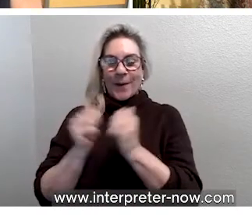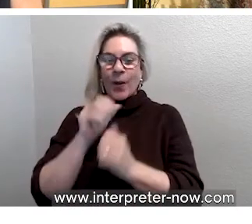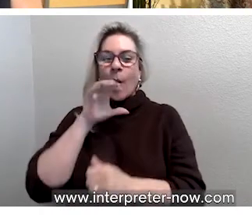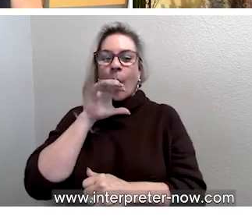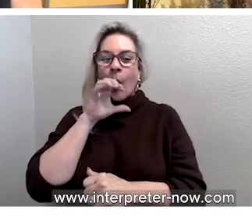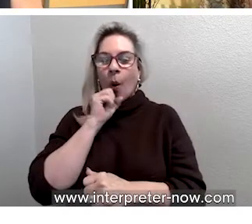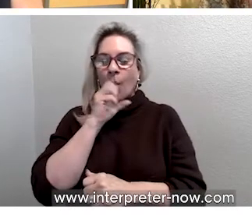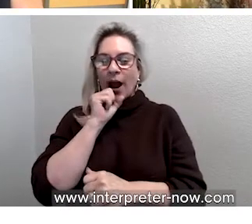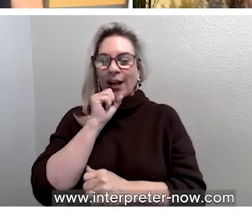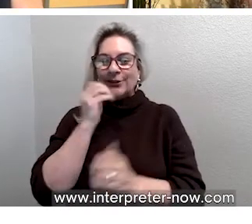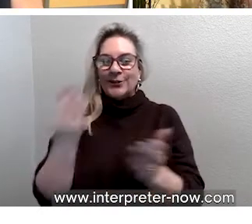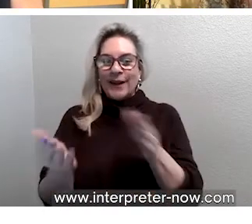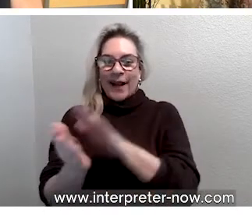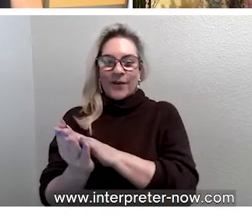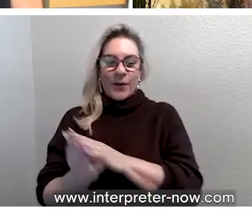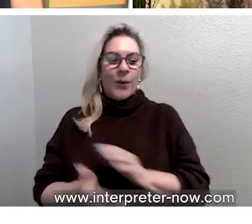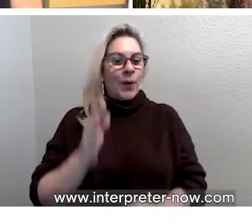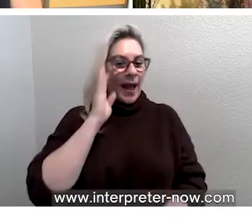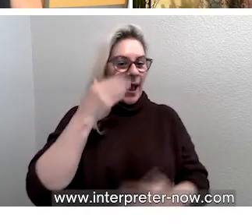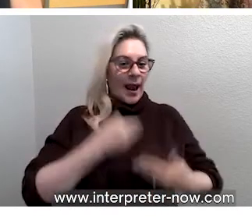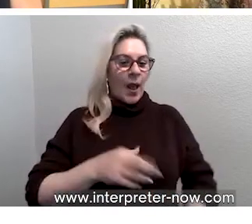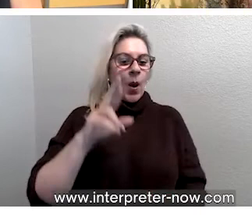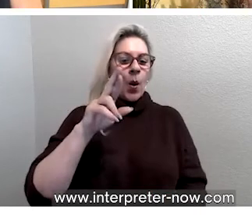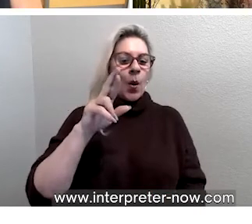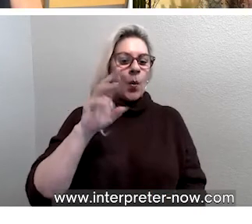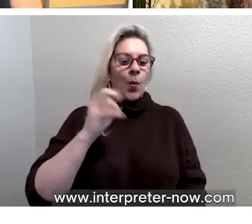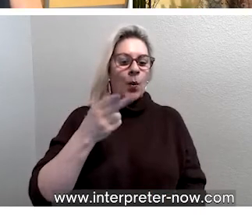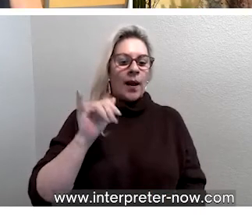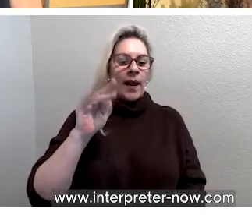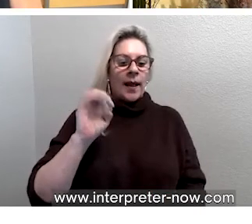Awesome. Hello, everyone. My name is Rahimeh Ramezany. I use she/her pronouns.